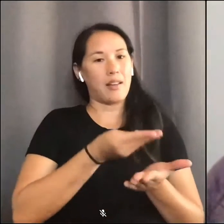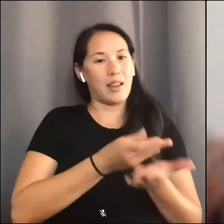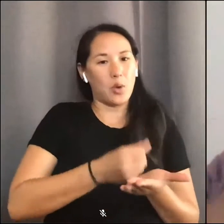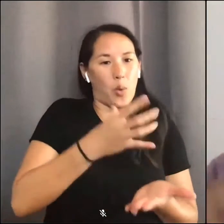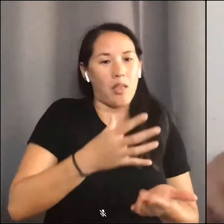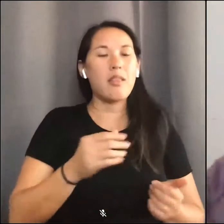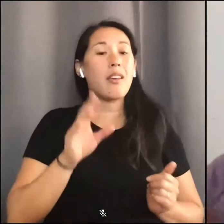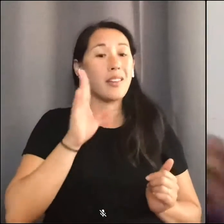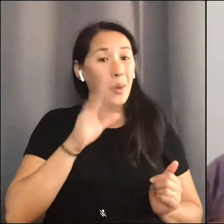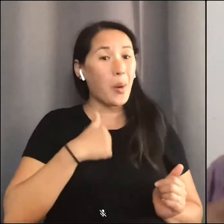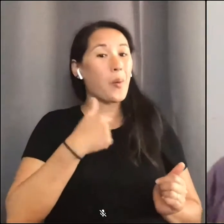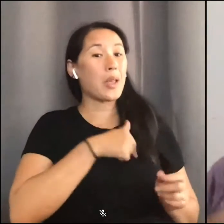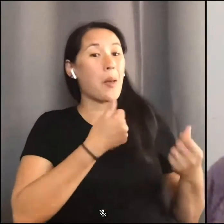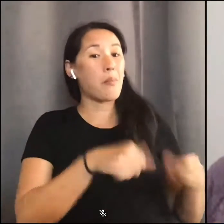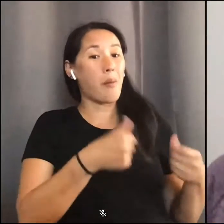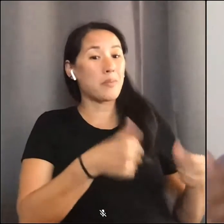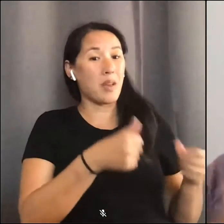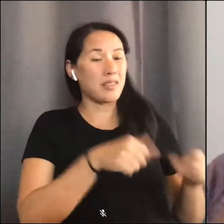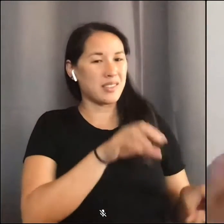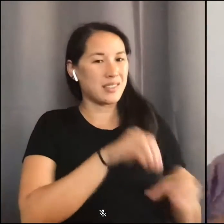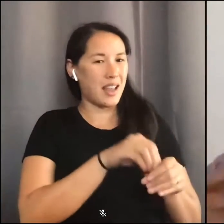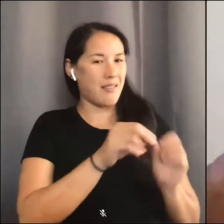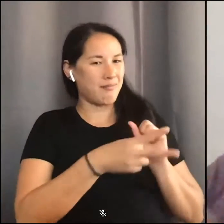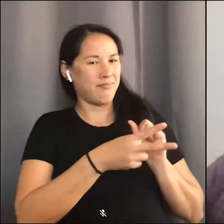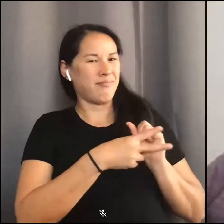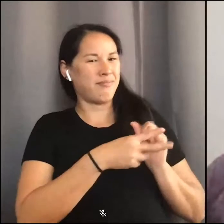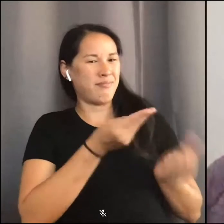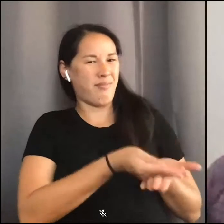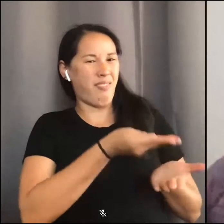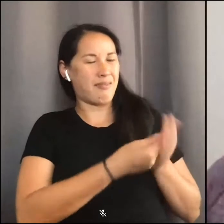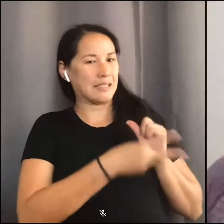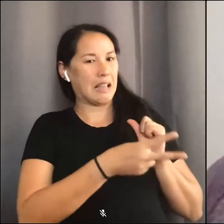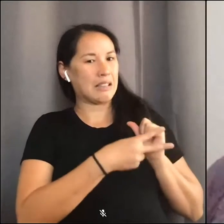make deposits into our financial well so that can grow and compound interest and all those things